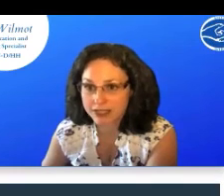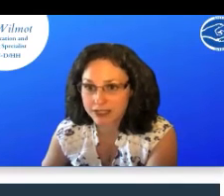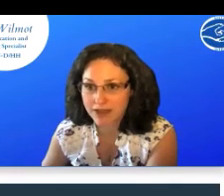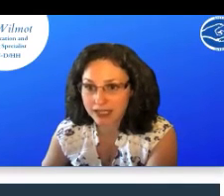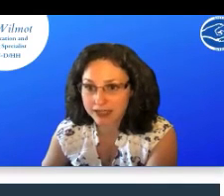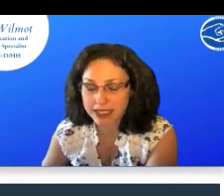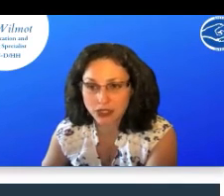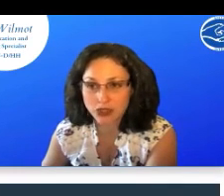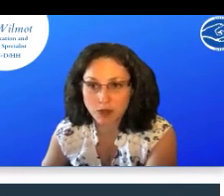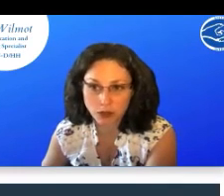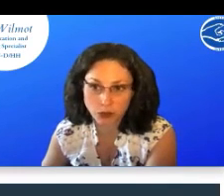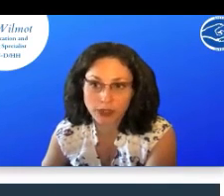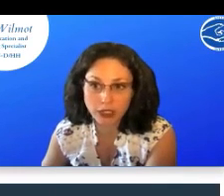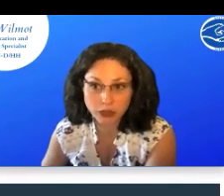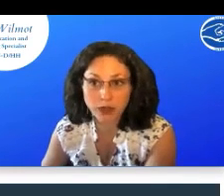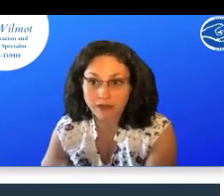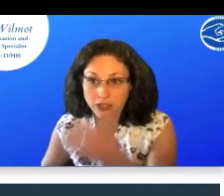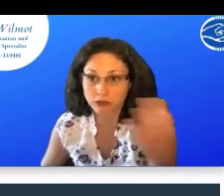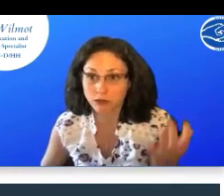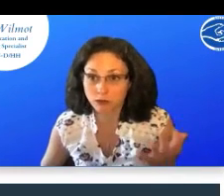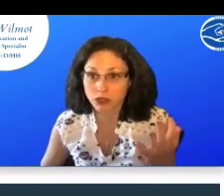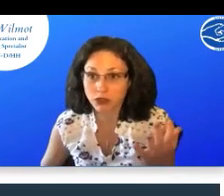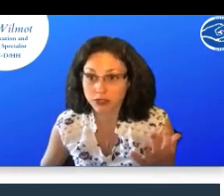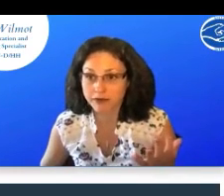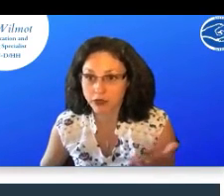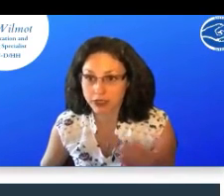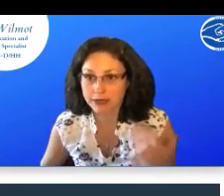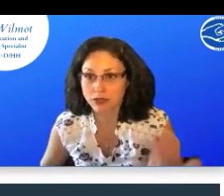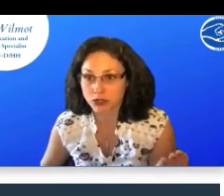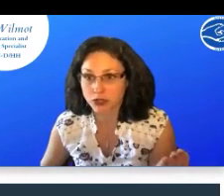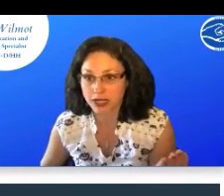the fact that in your small and rural that you do have to use some of your Exceptional Student